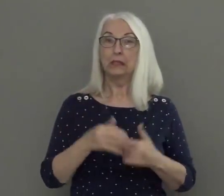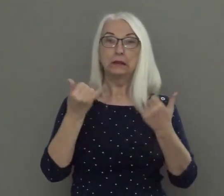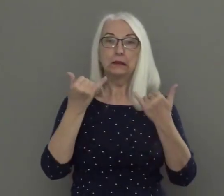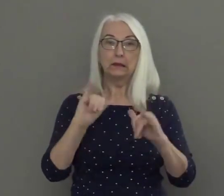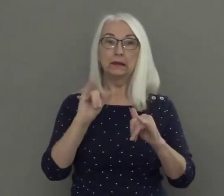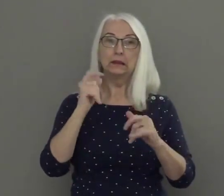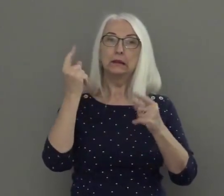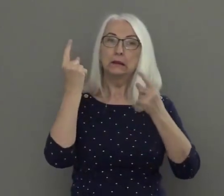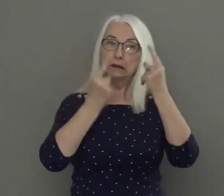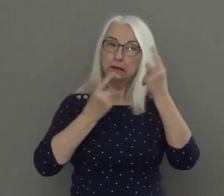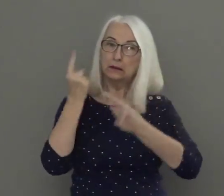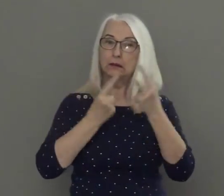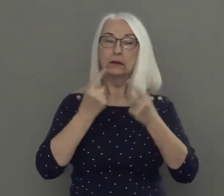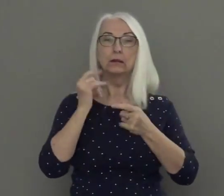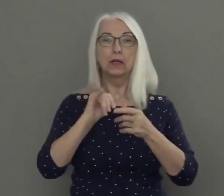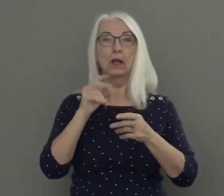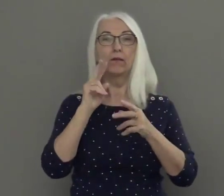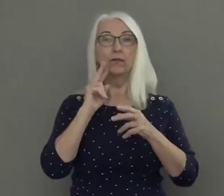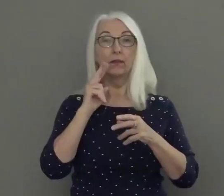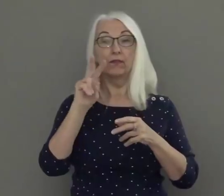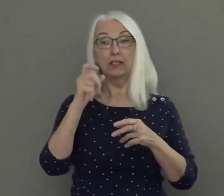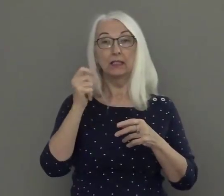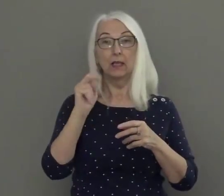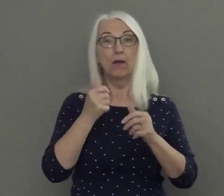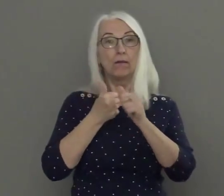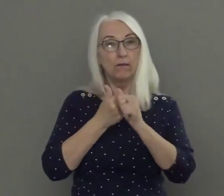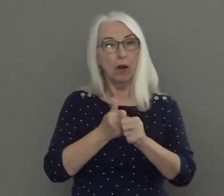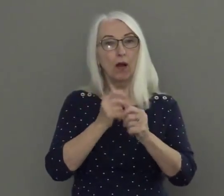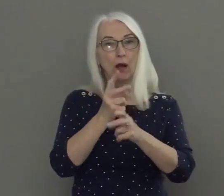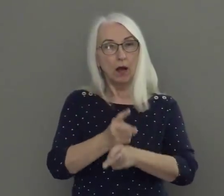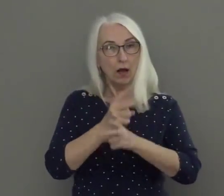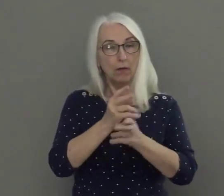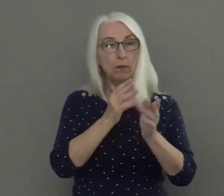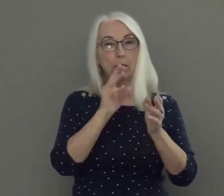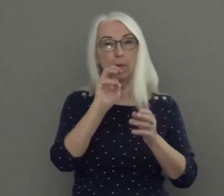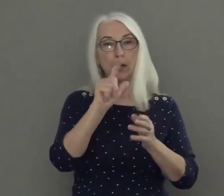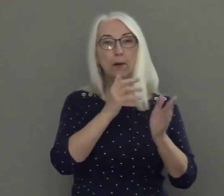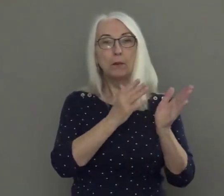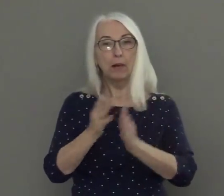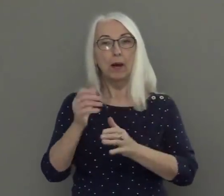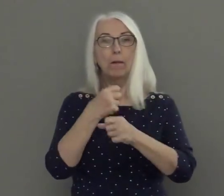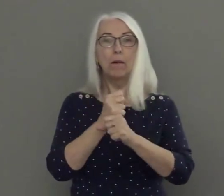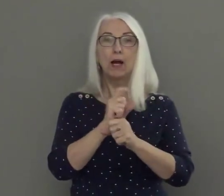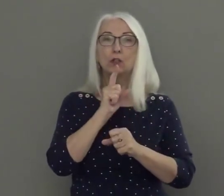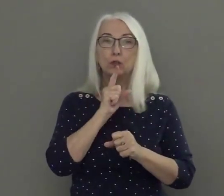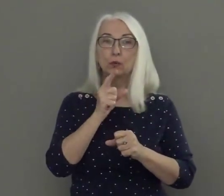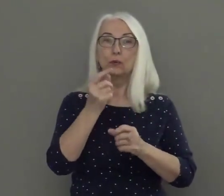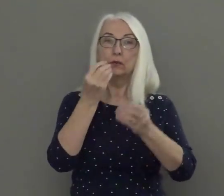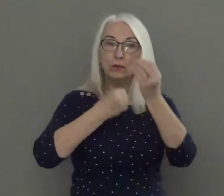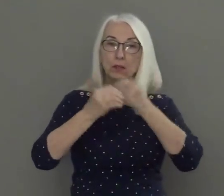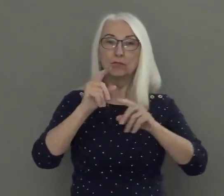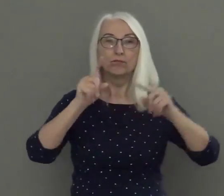Still, it’s crucial that vegans follow a careful meal plan and make sure to consume a